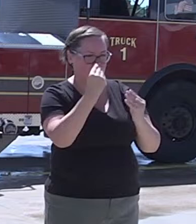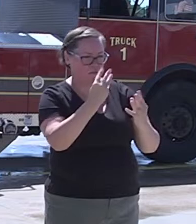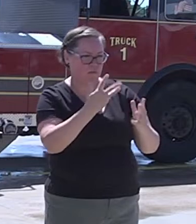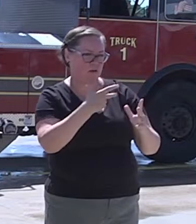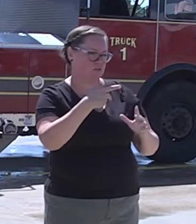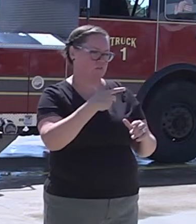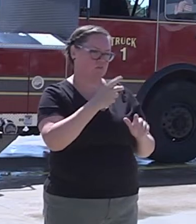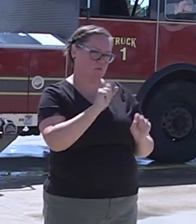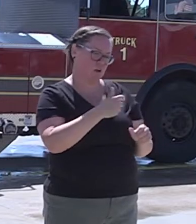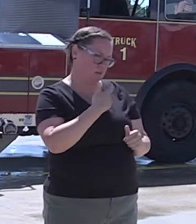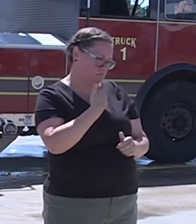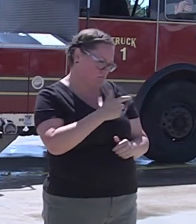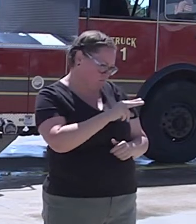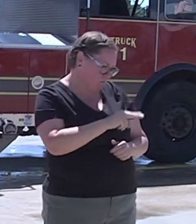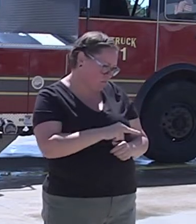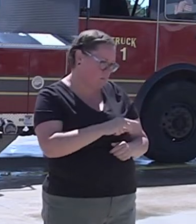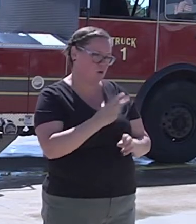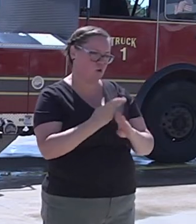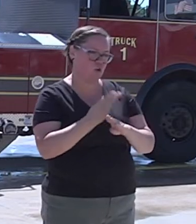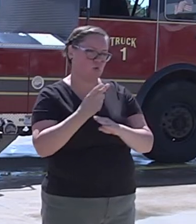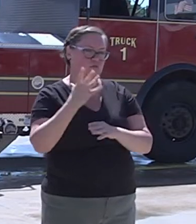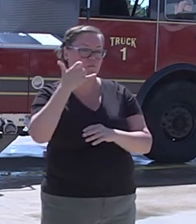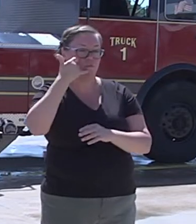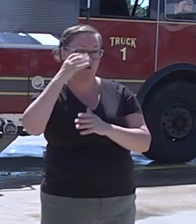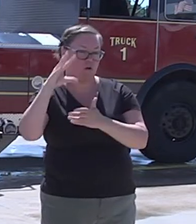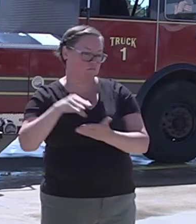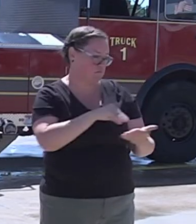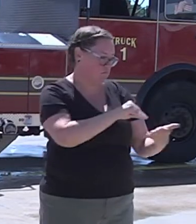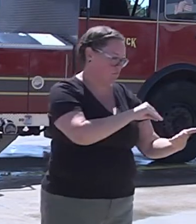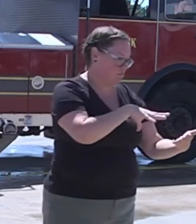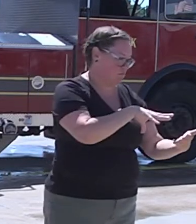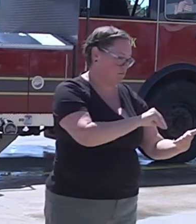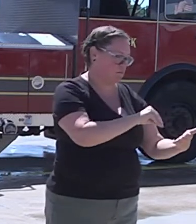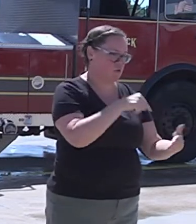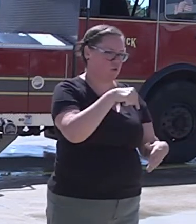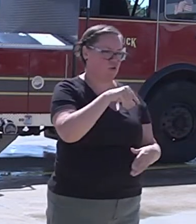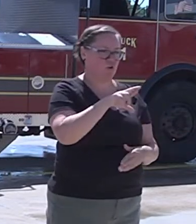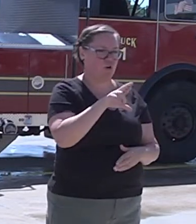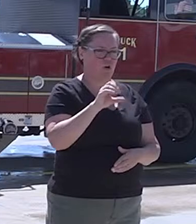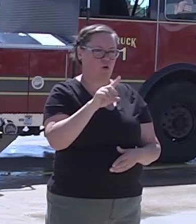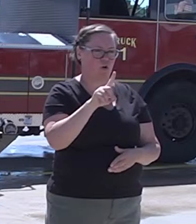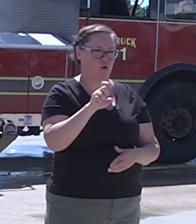can uh utilize their phone with a QR code that will showcase the pocket sites app to just share